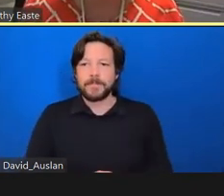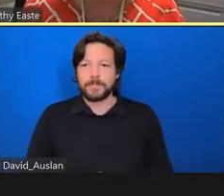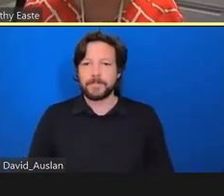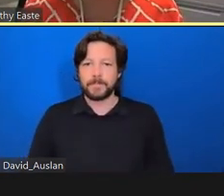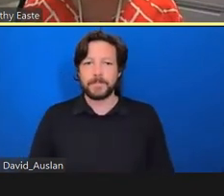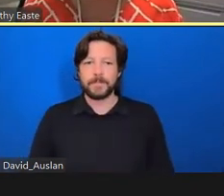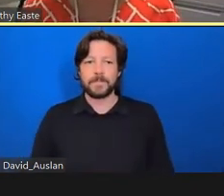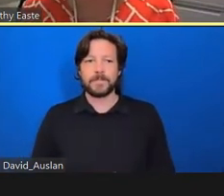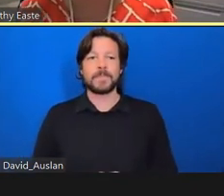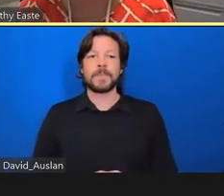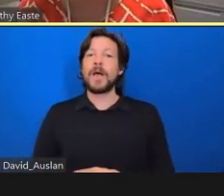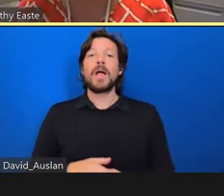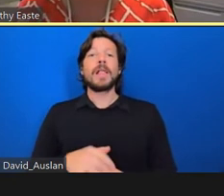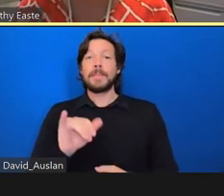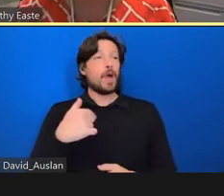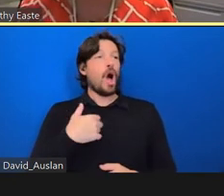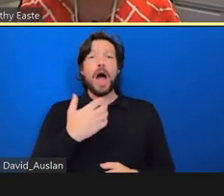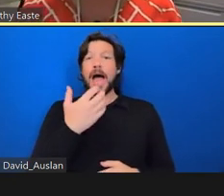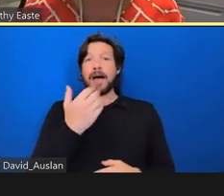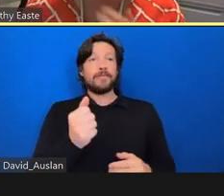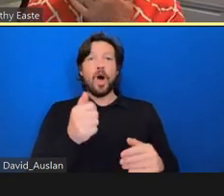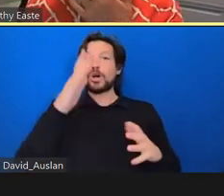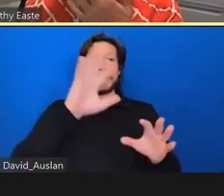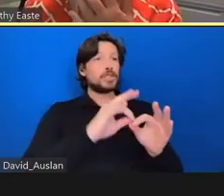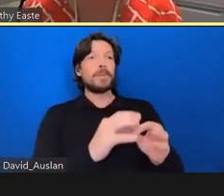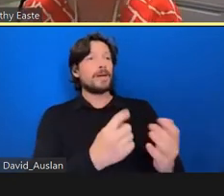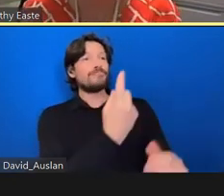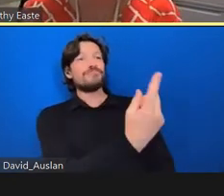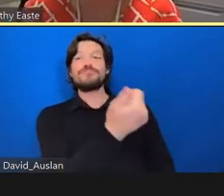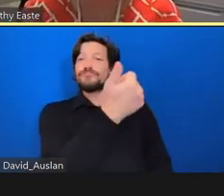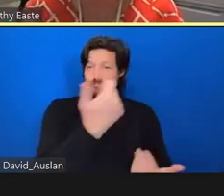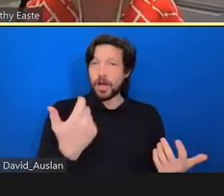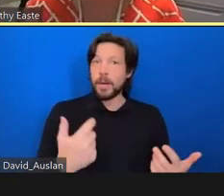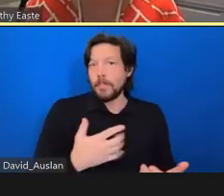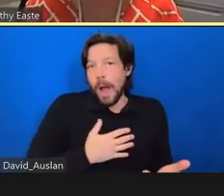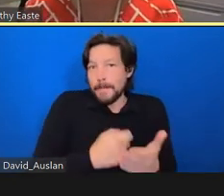have my preference of using Auslan interpreters, my preference is for Auslan interpretation,